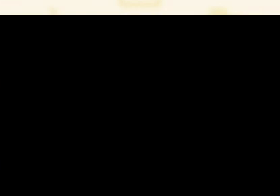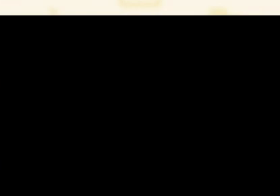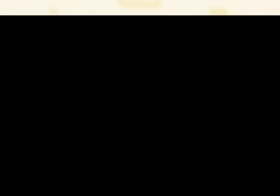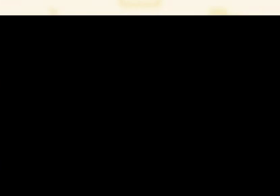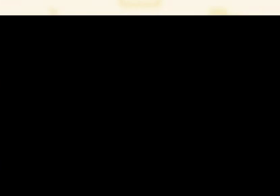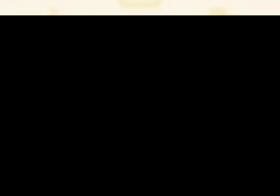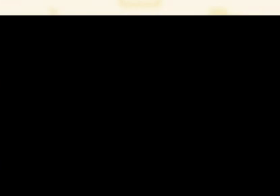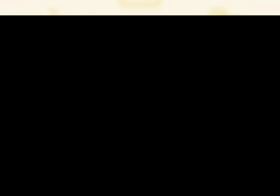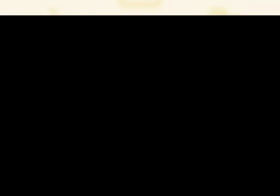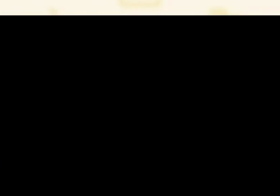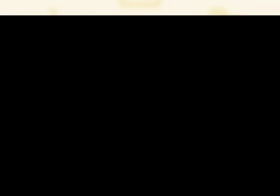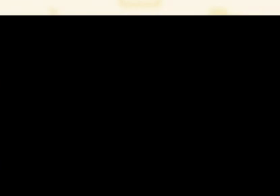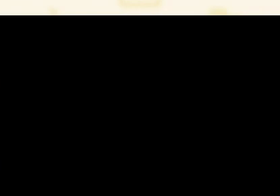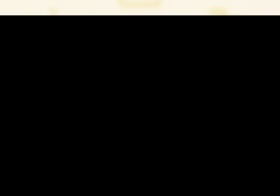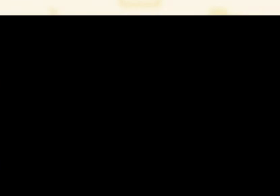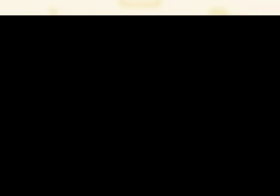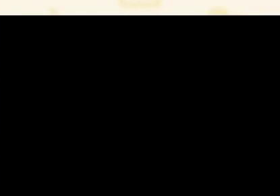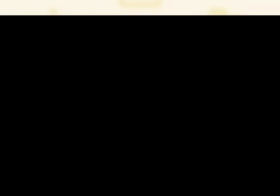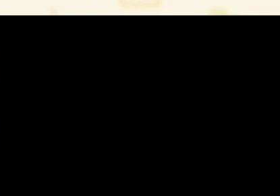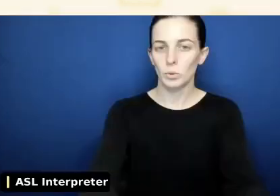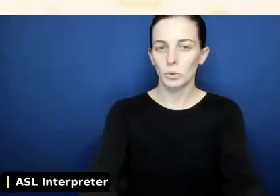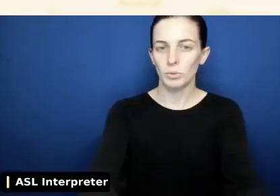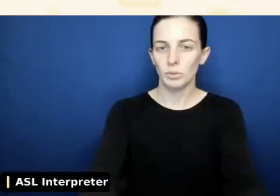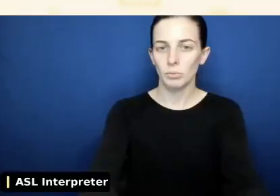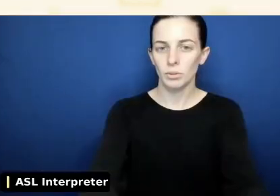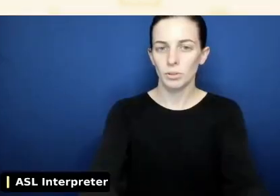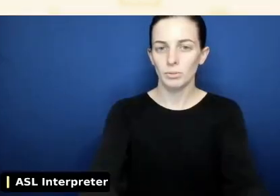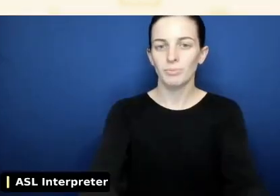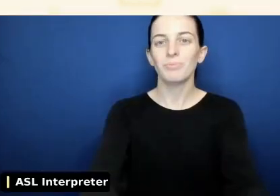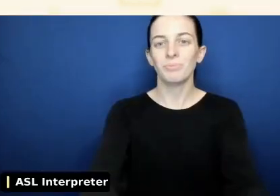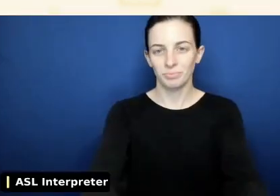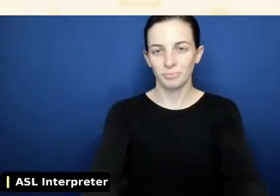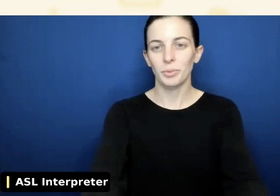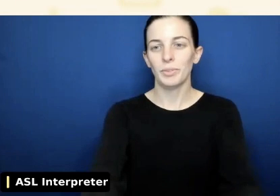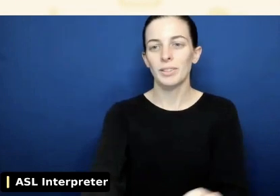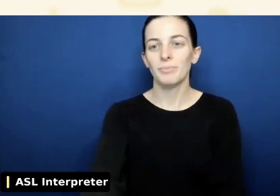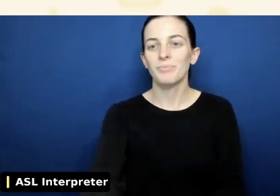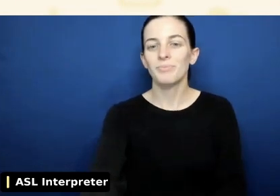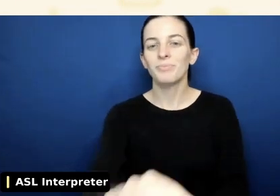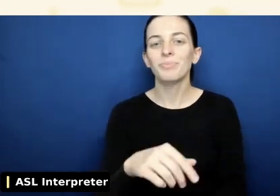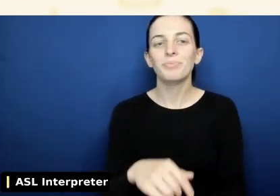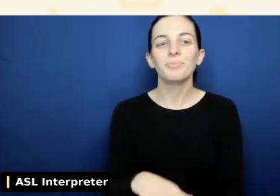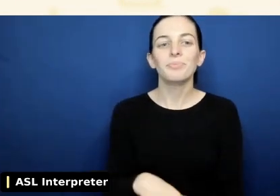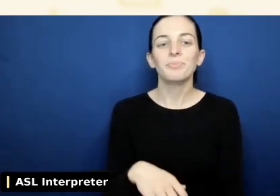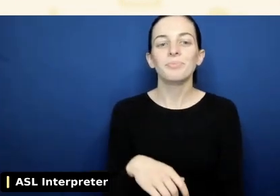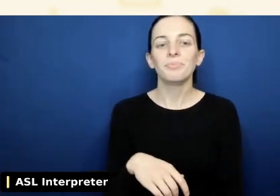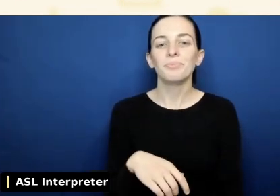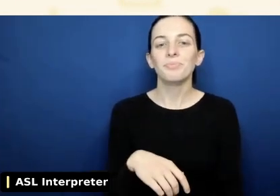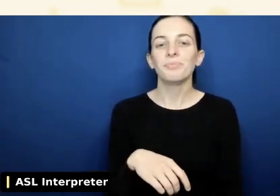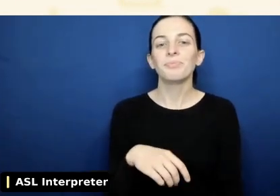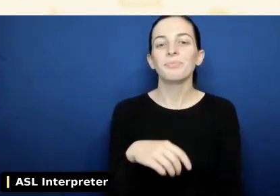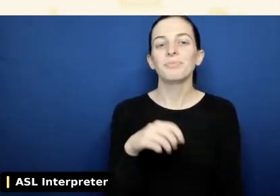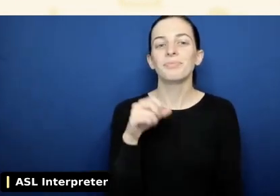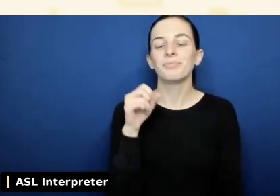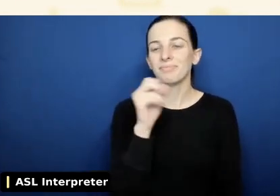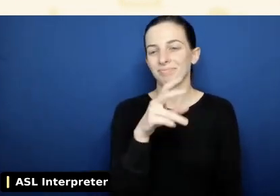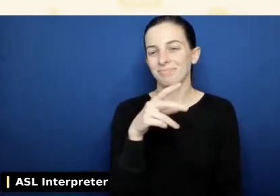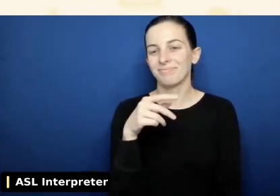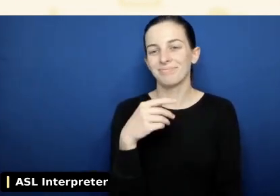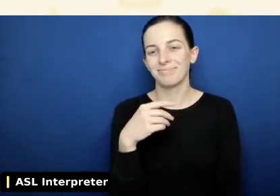I'd like to tell a bit about me in this moment.